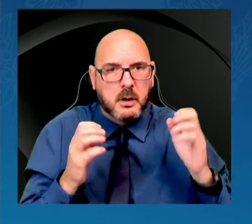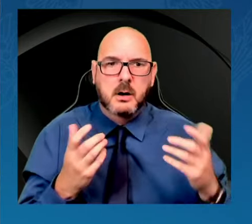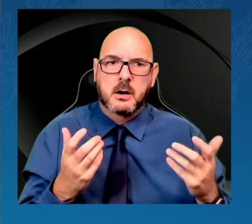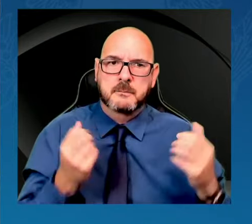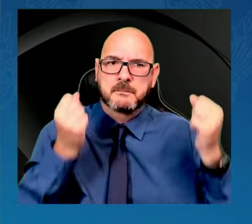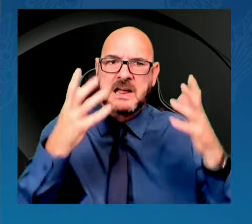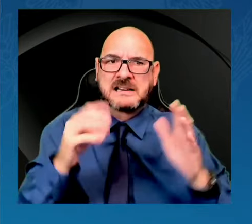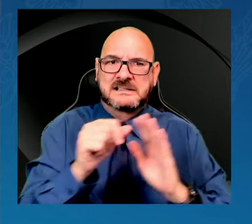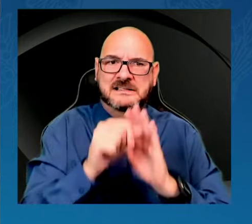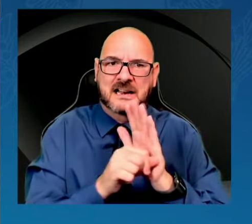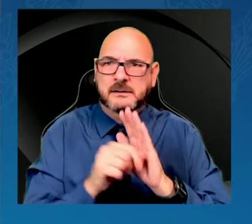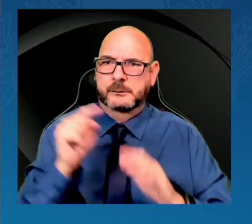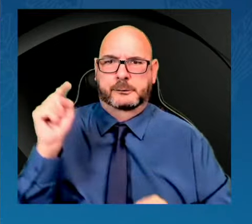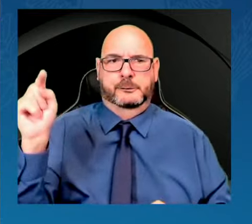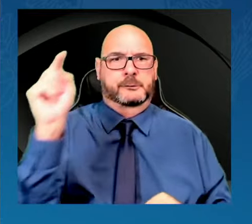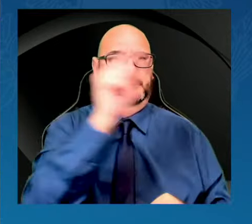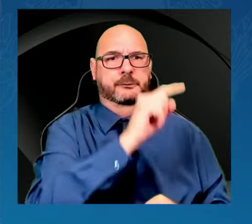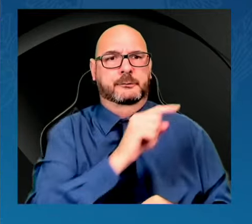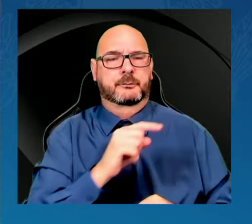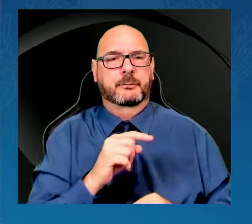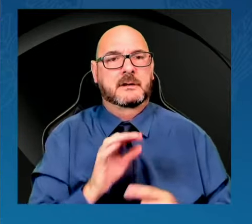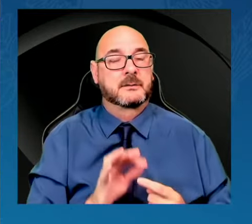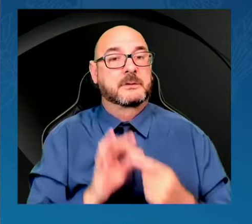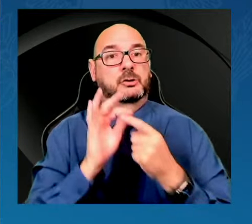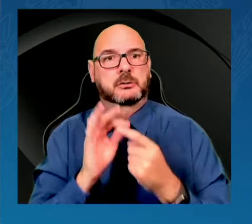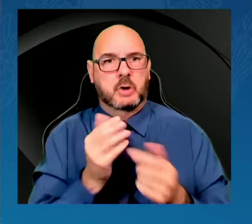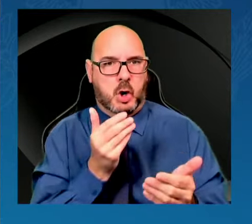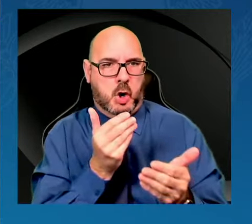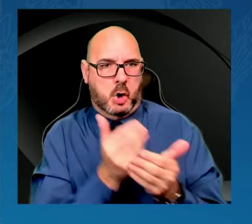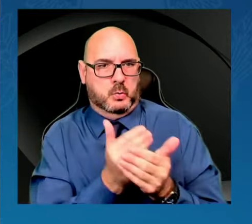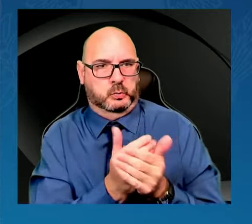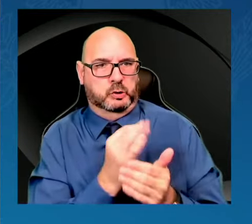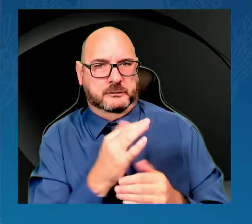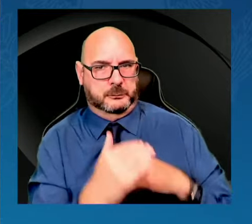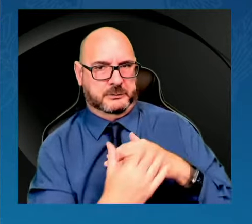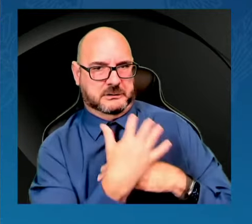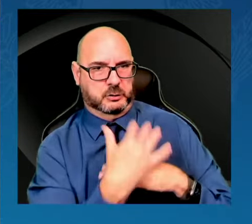flush that water into the ocean instead of capturing it.